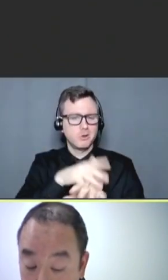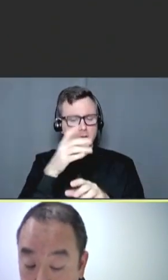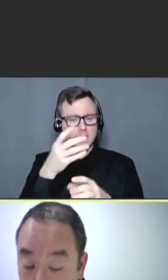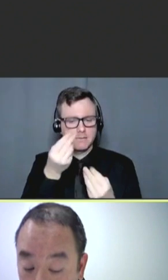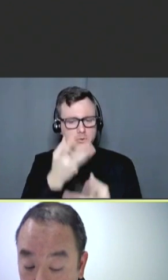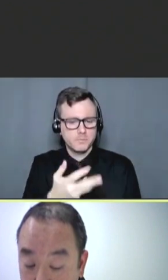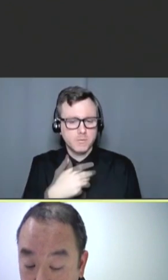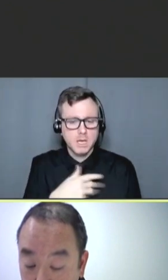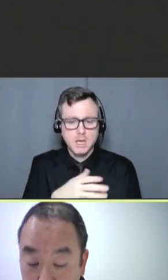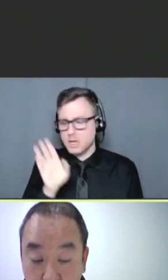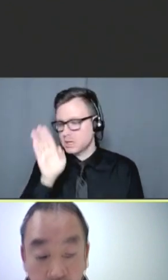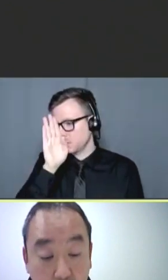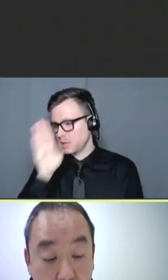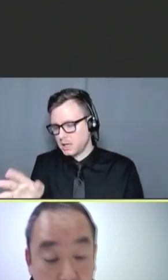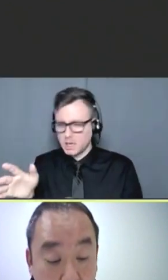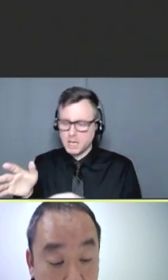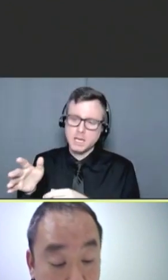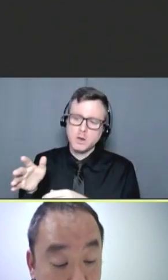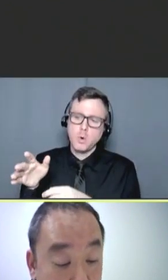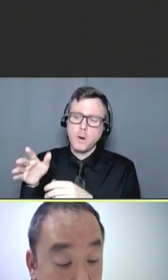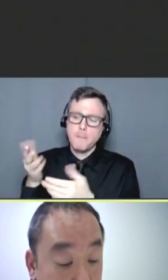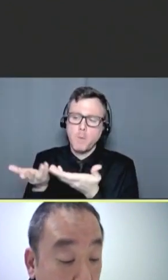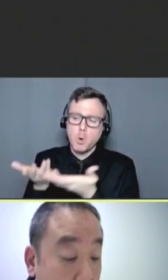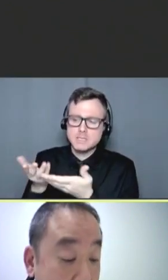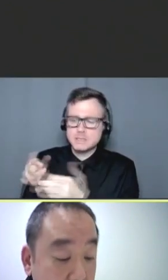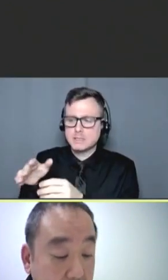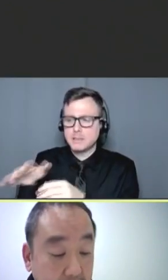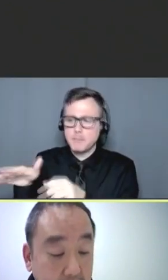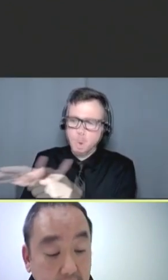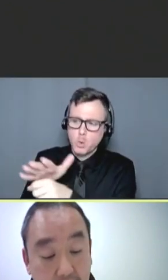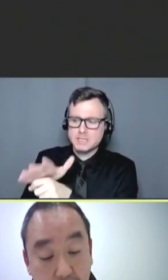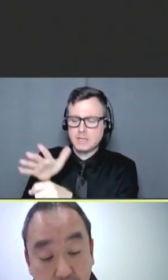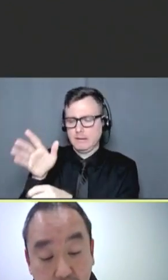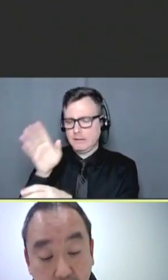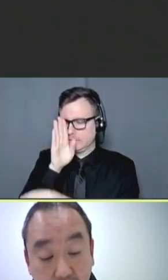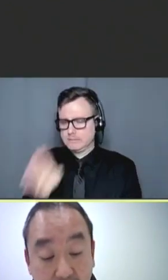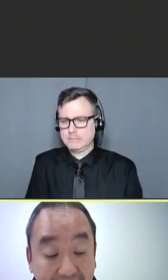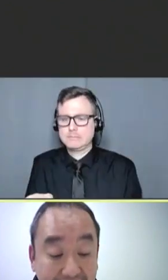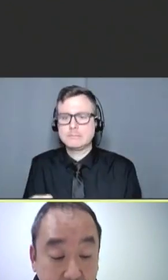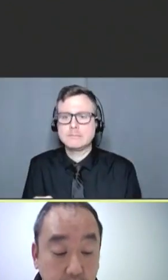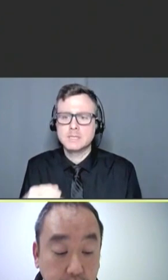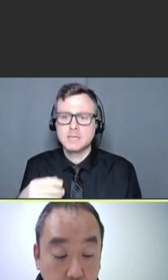and mostly heterosexual identified males were half as likely to have received even a single